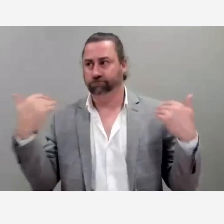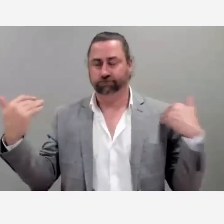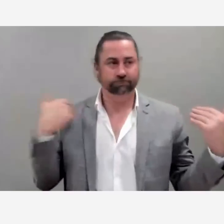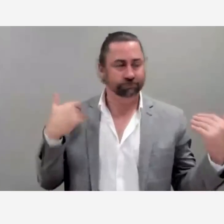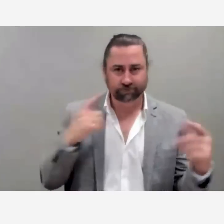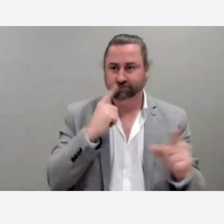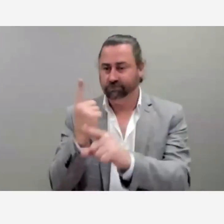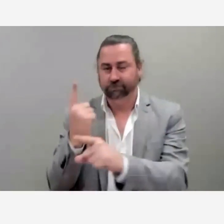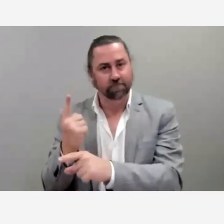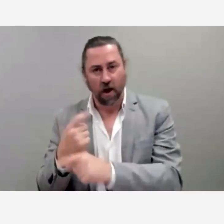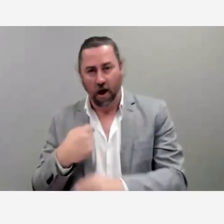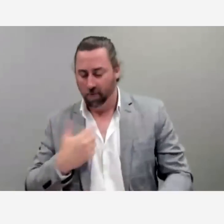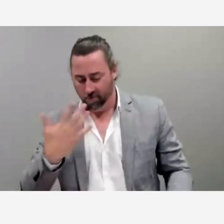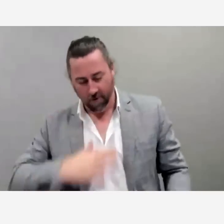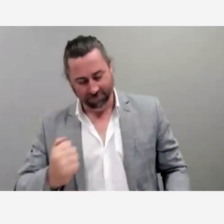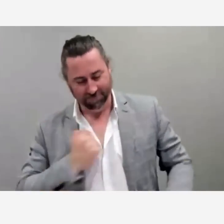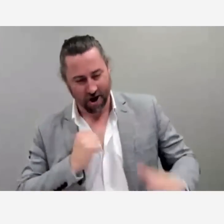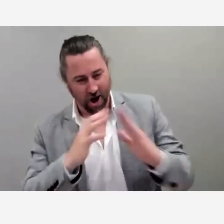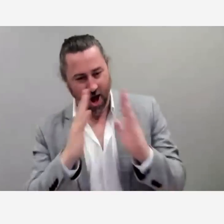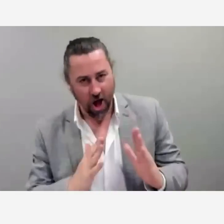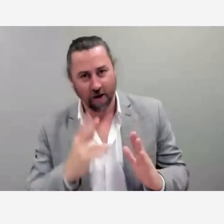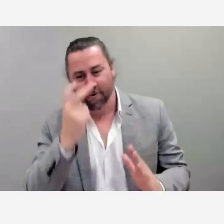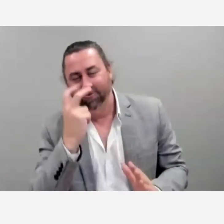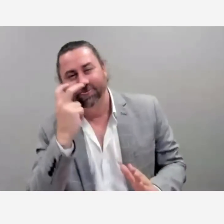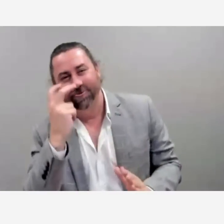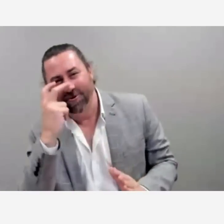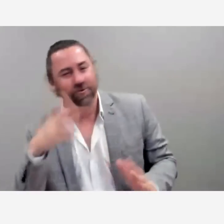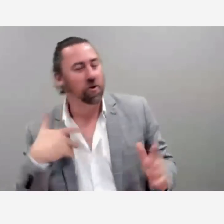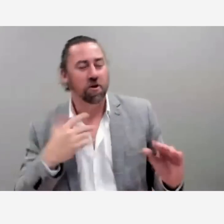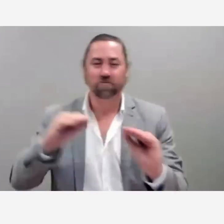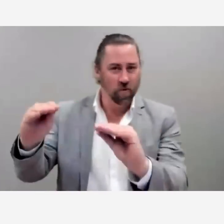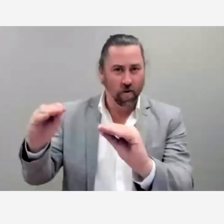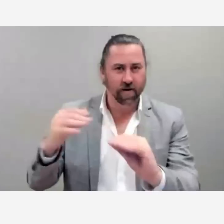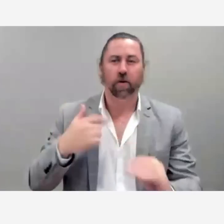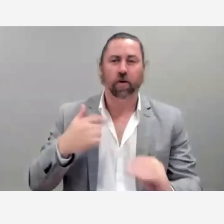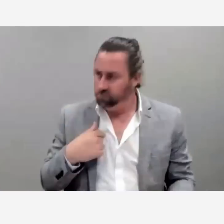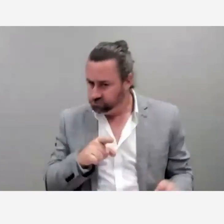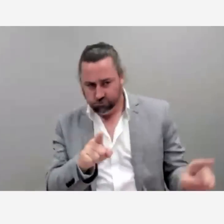for as long as possible so it is imperative that reforms to in-home aged care bring genuine